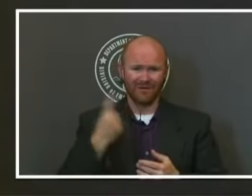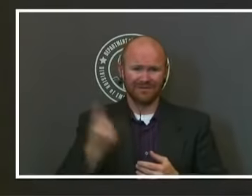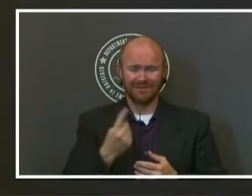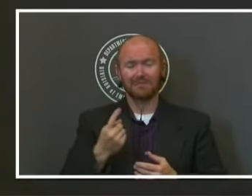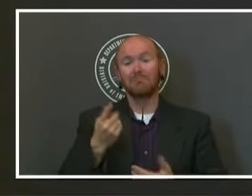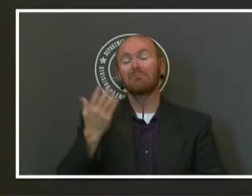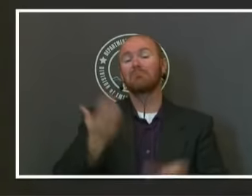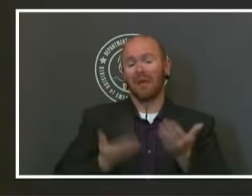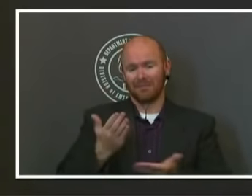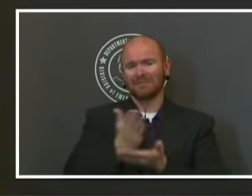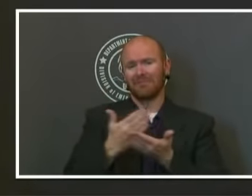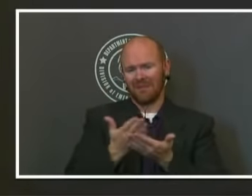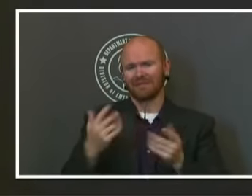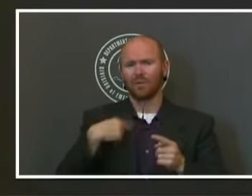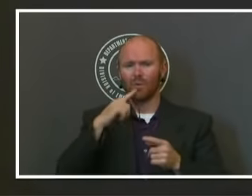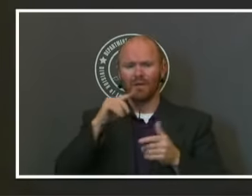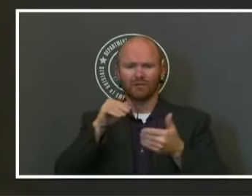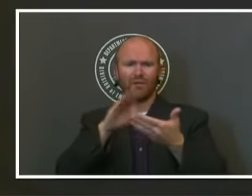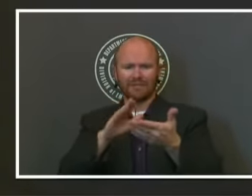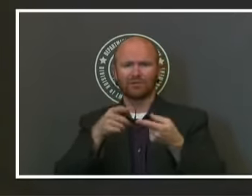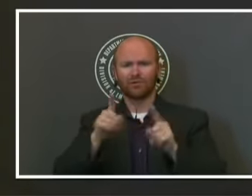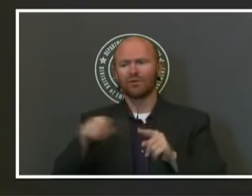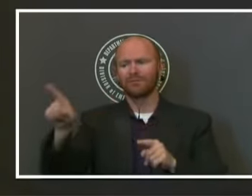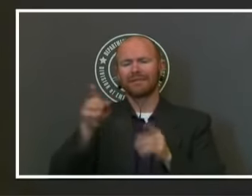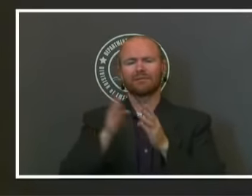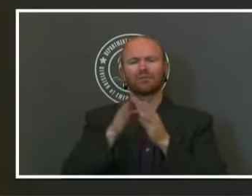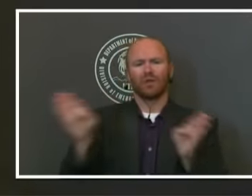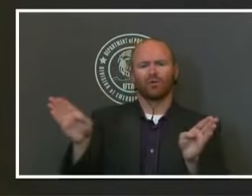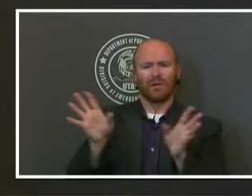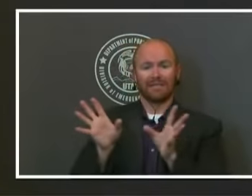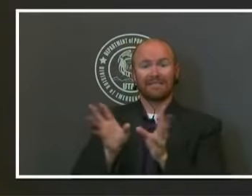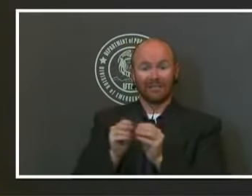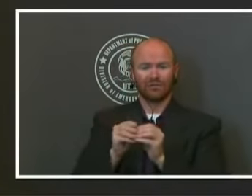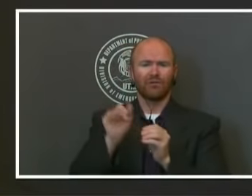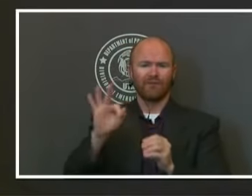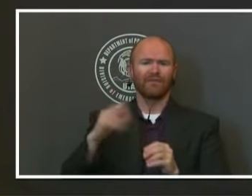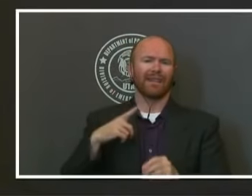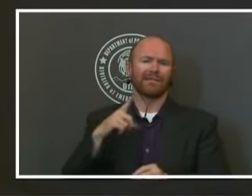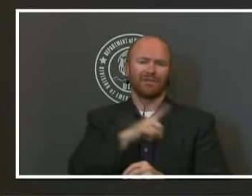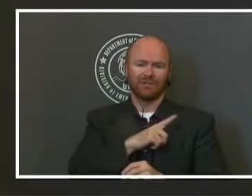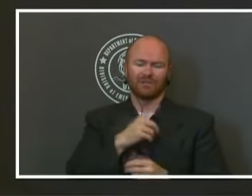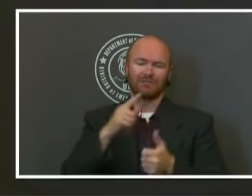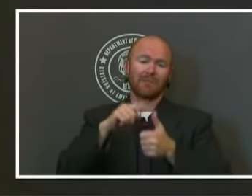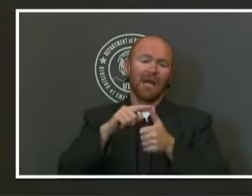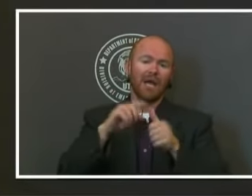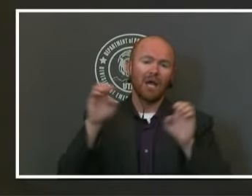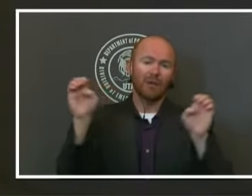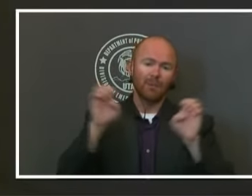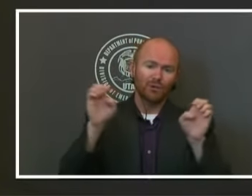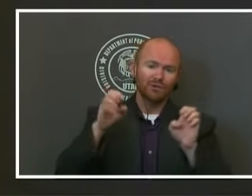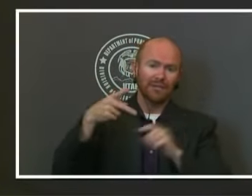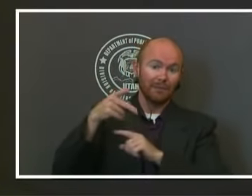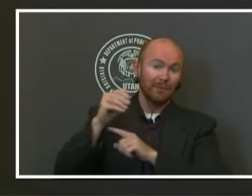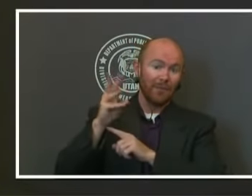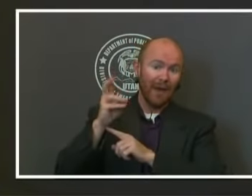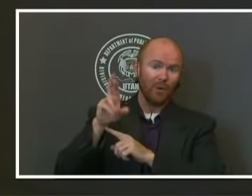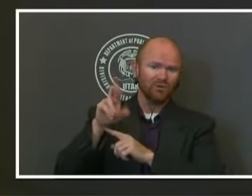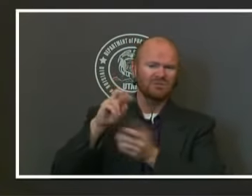some things that dressed in the upcoming general session the stores emergency powers in